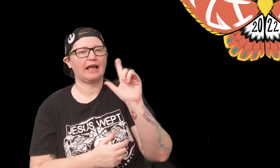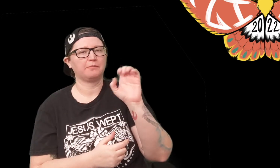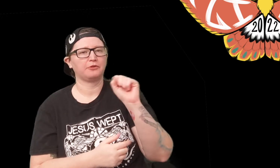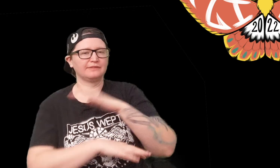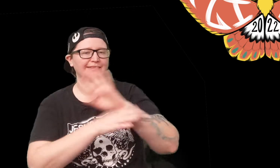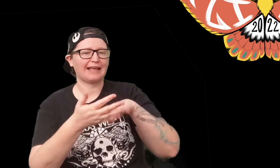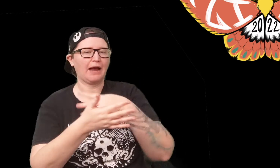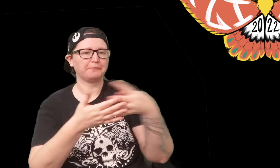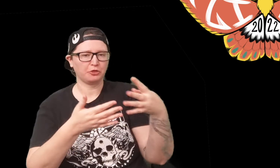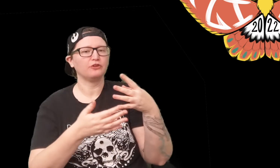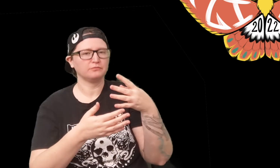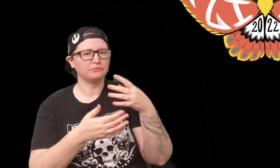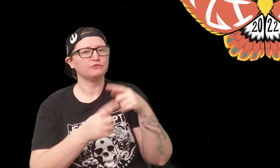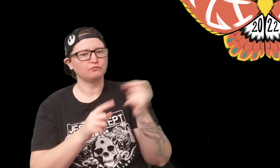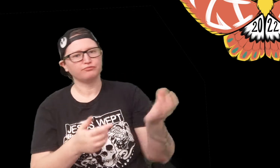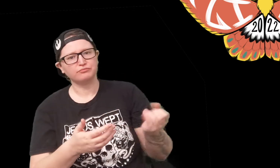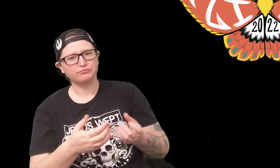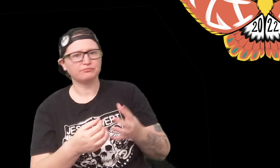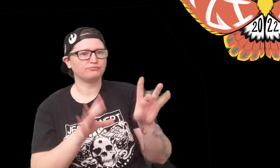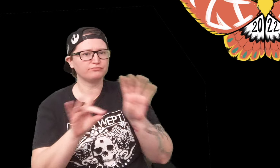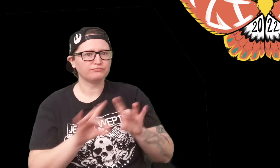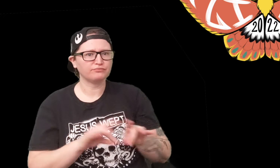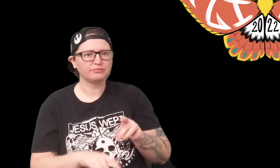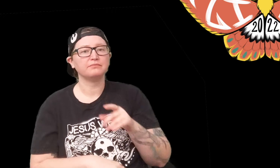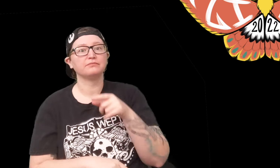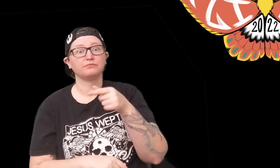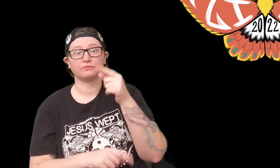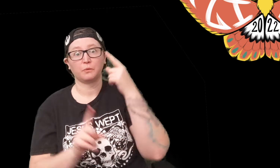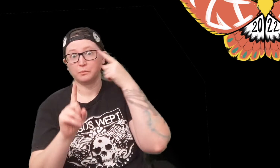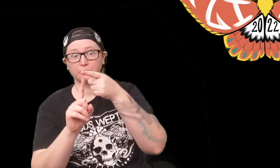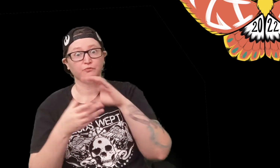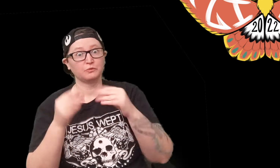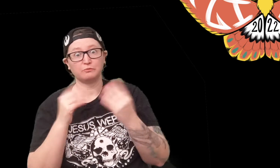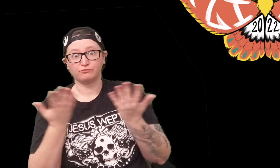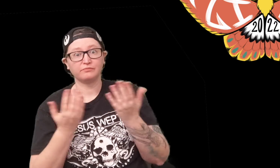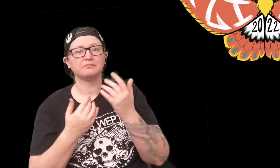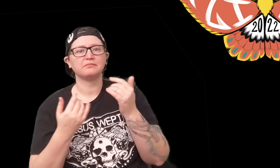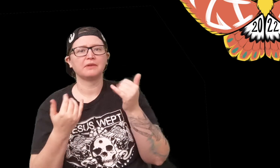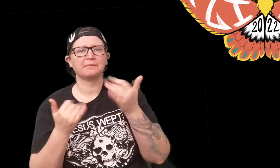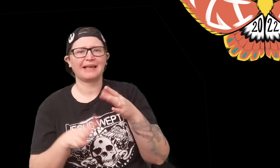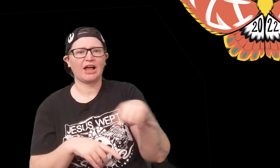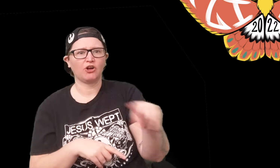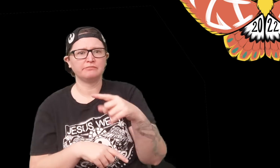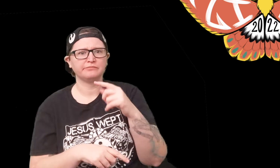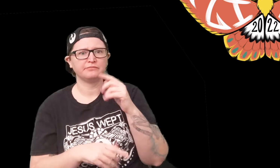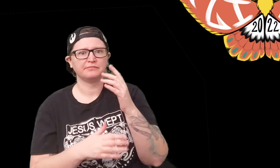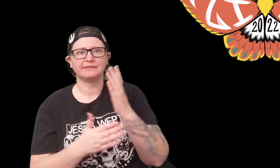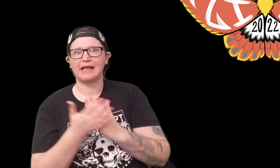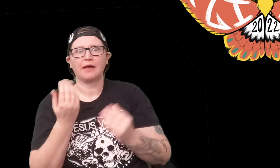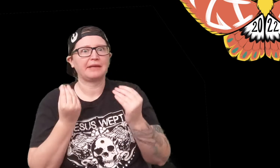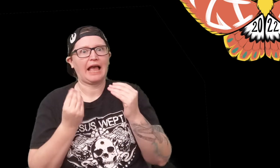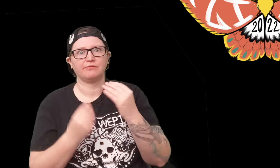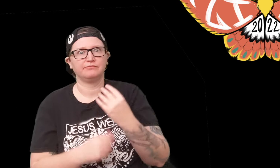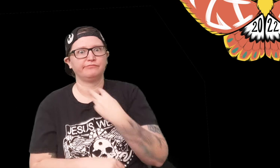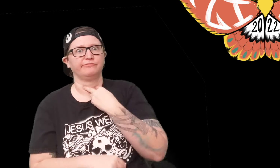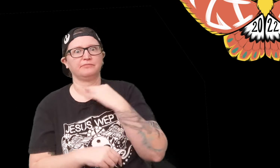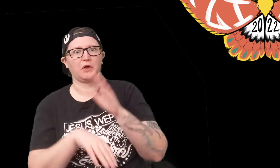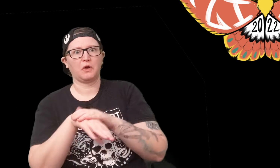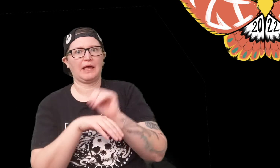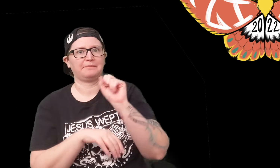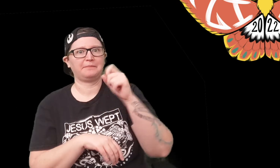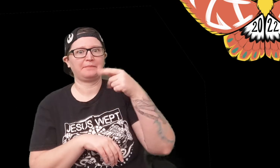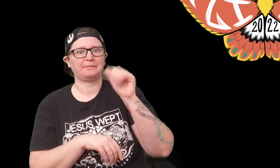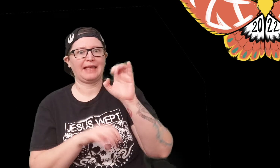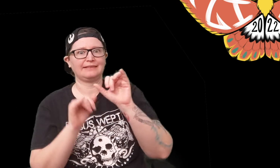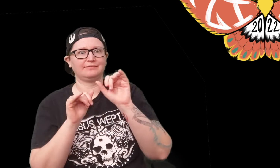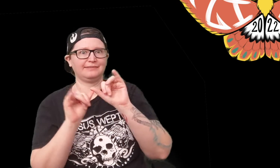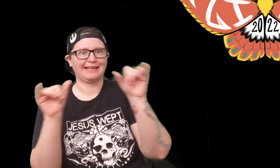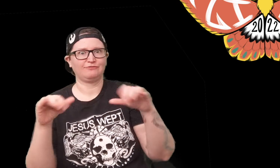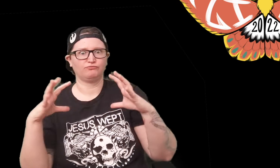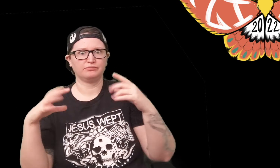on fact tables so roll and pick and the goal is the players somehow got stuck on a space station